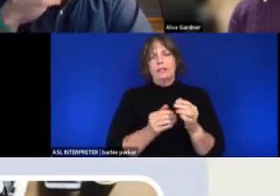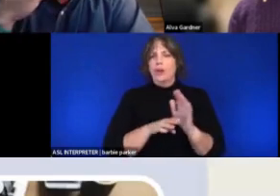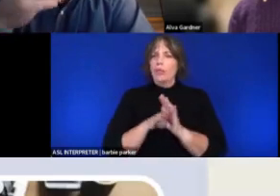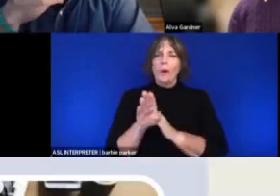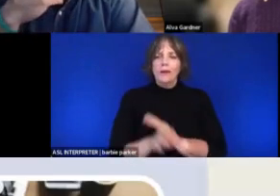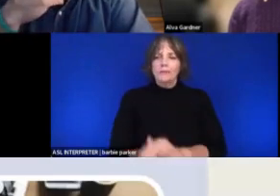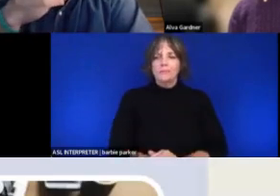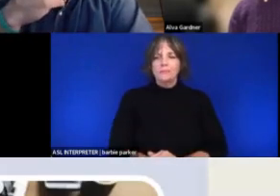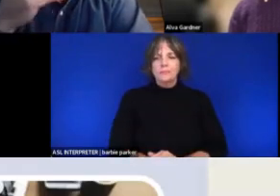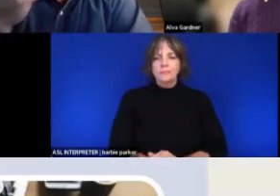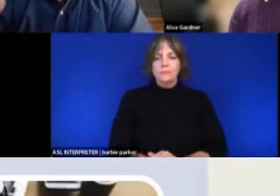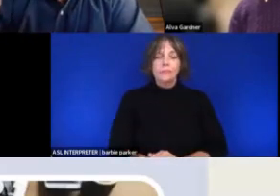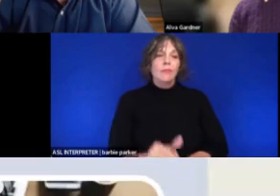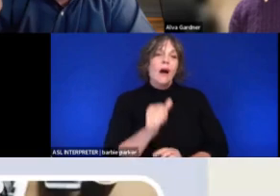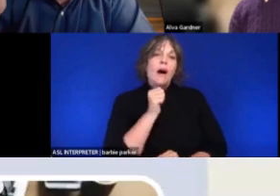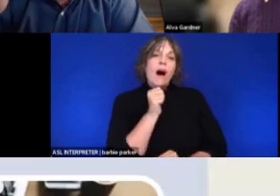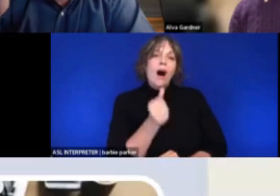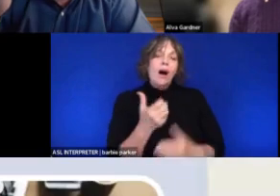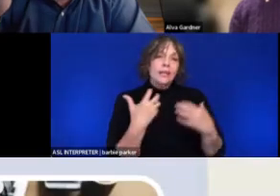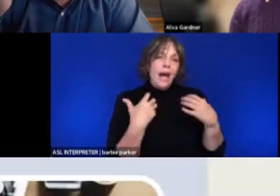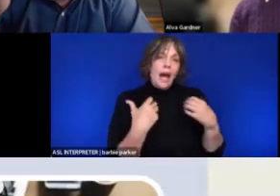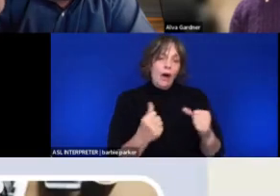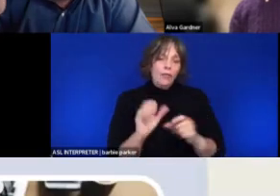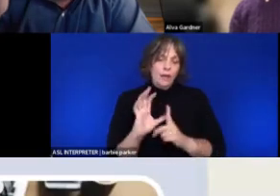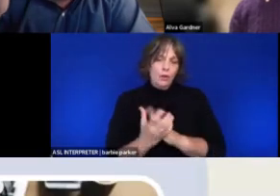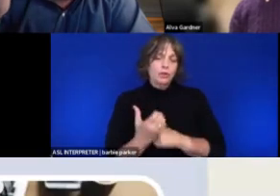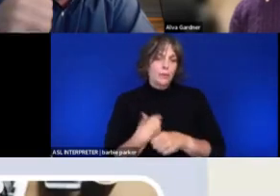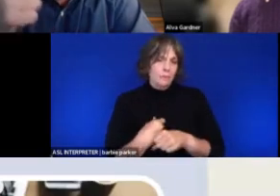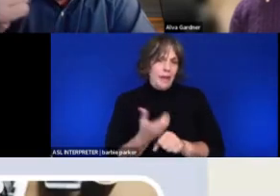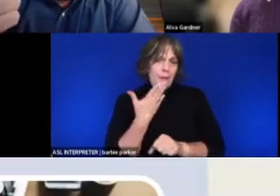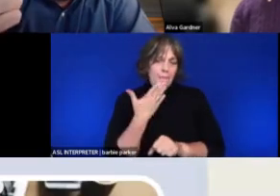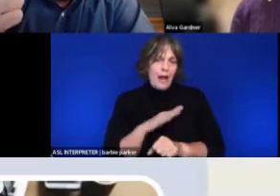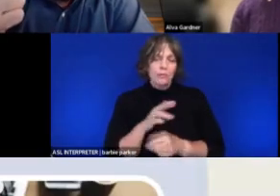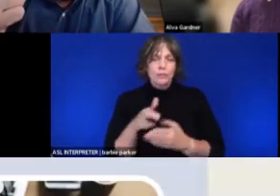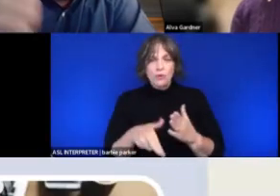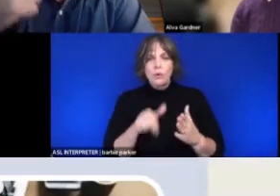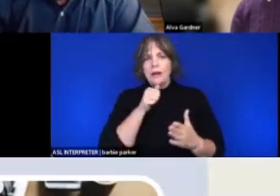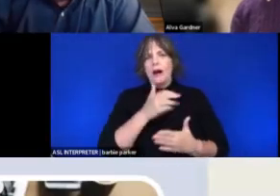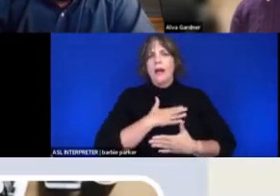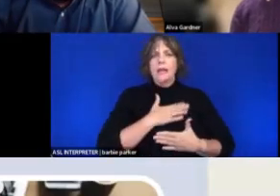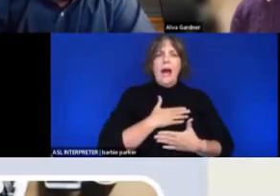unhealthy cultures really creates bad results and unhappy employees. Fear based management, if we have a blame